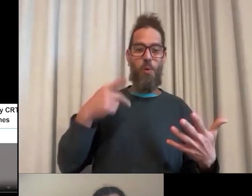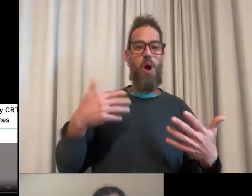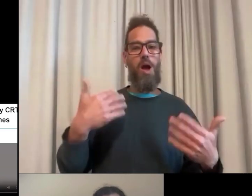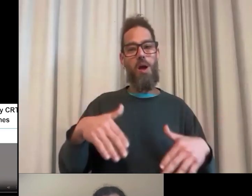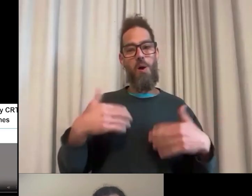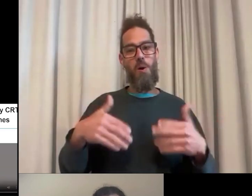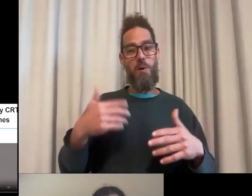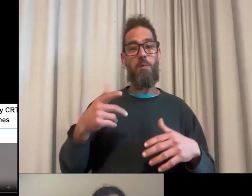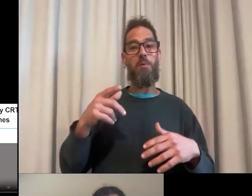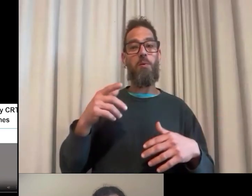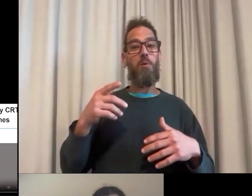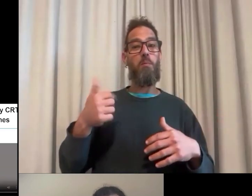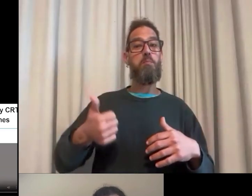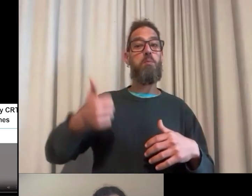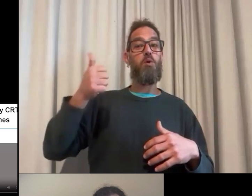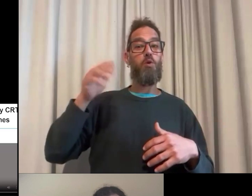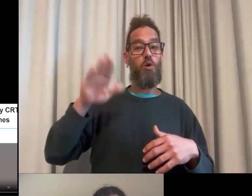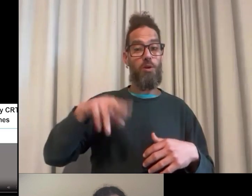Wow, 240 people have now joined this meeting.